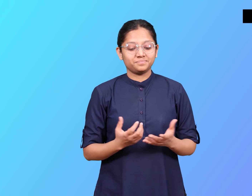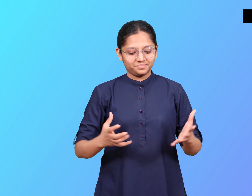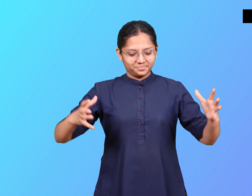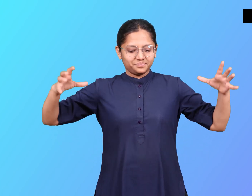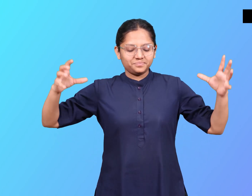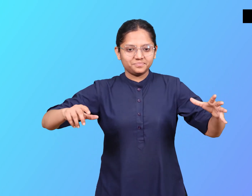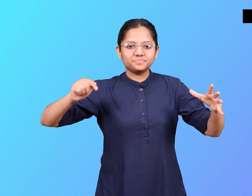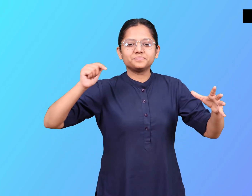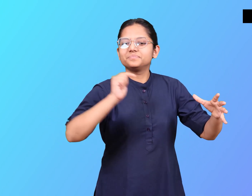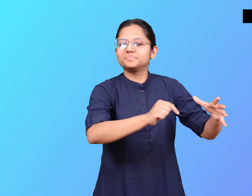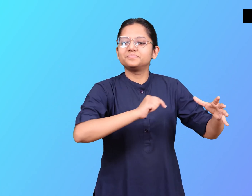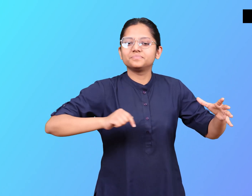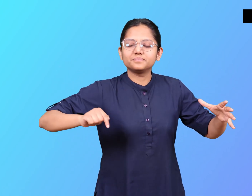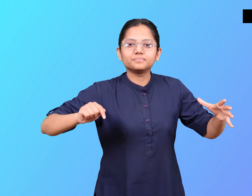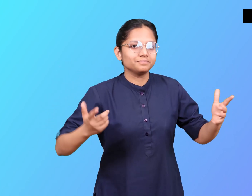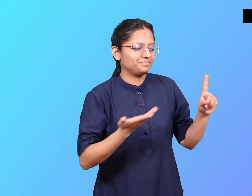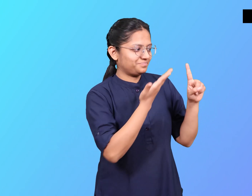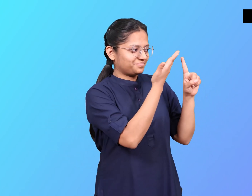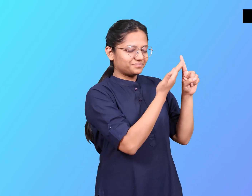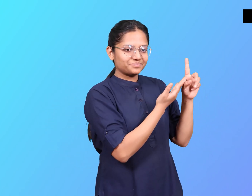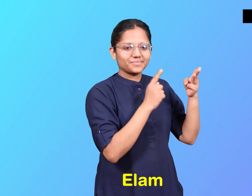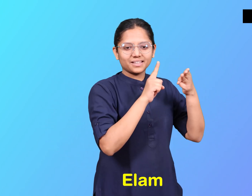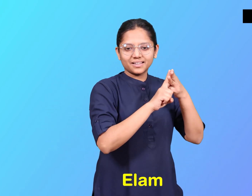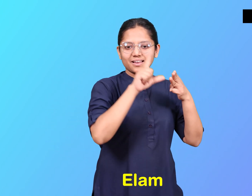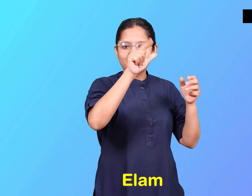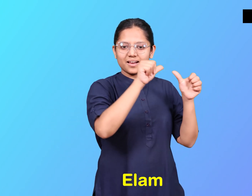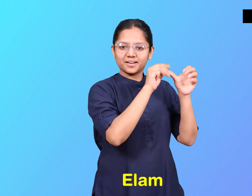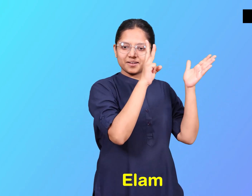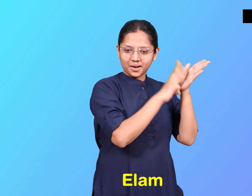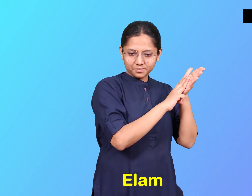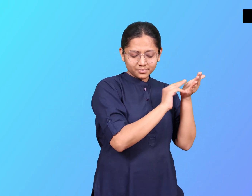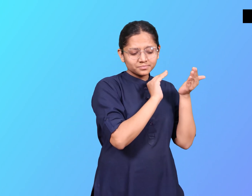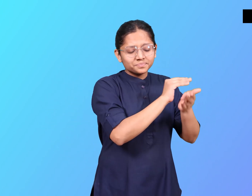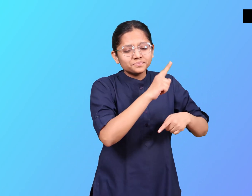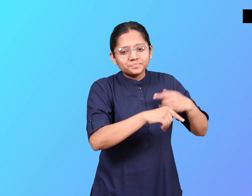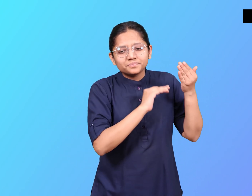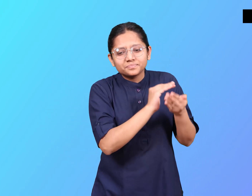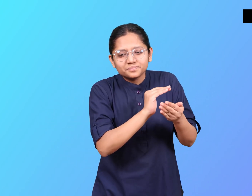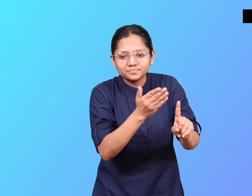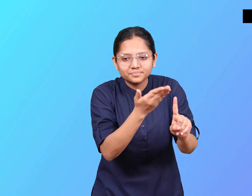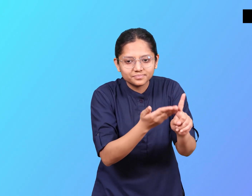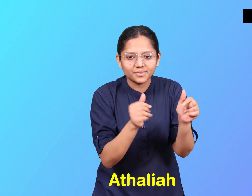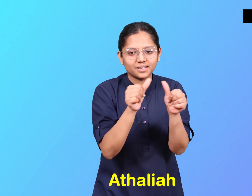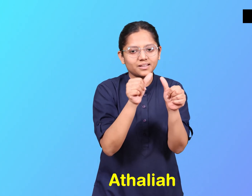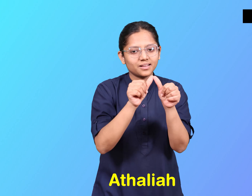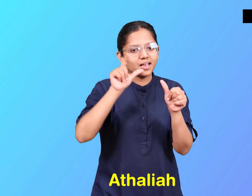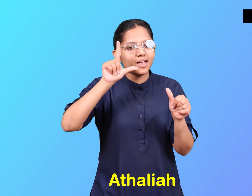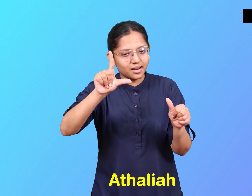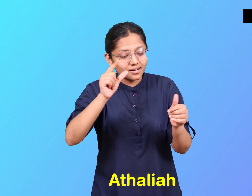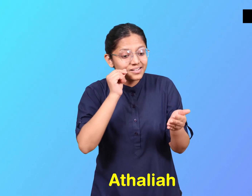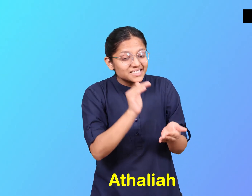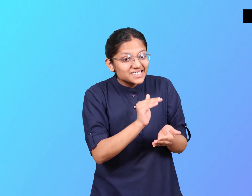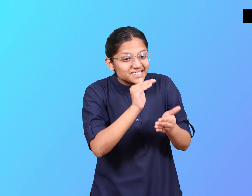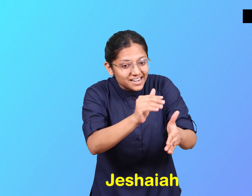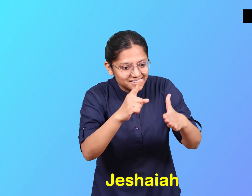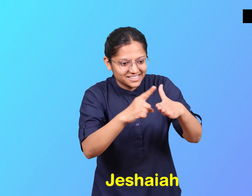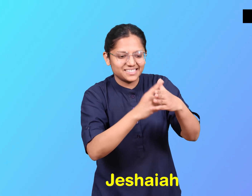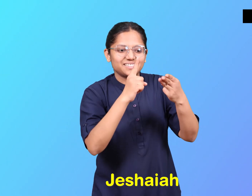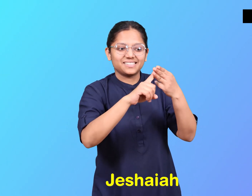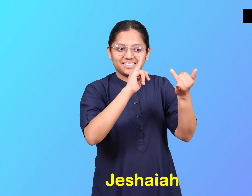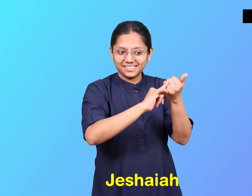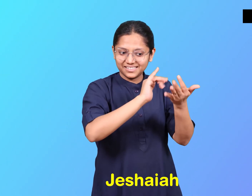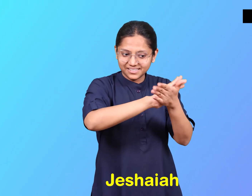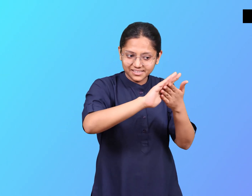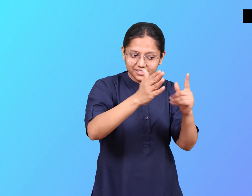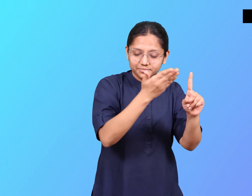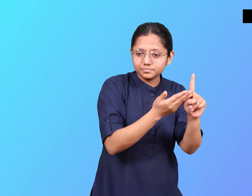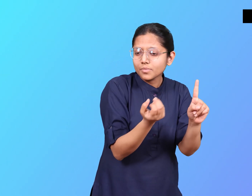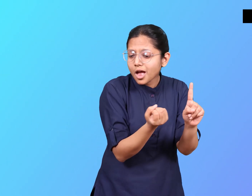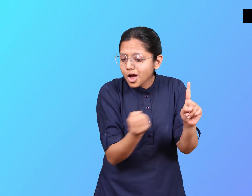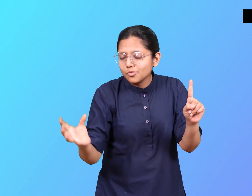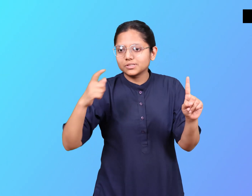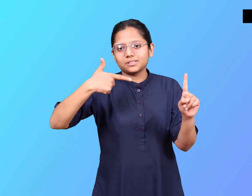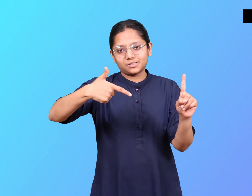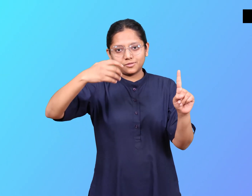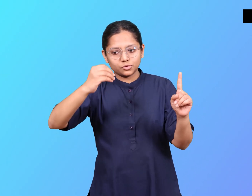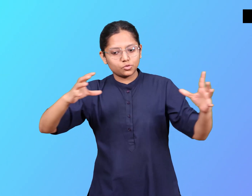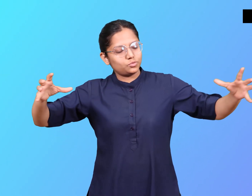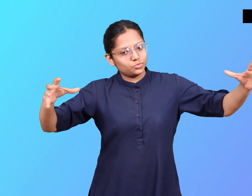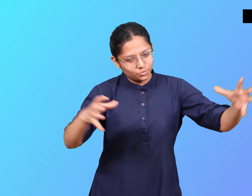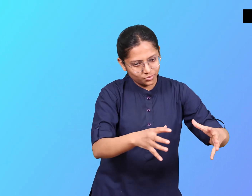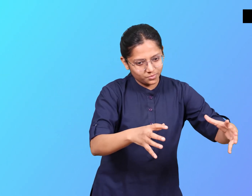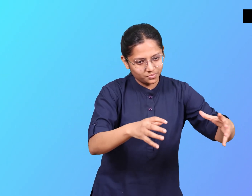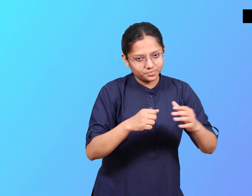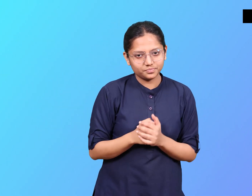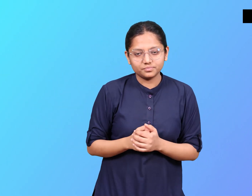from the descendants of Elam: Jeshaiah son of Athaliah and 70 other men;